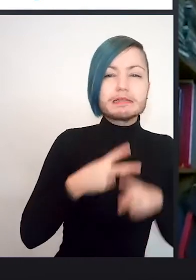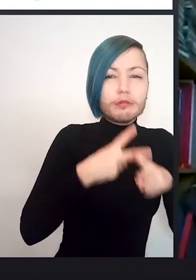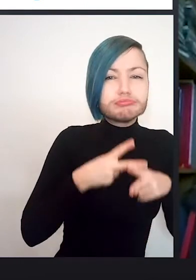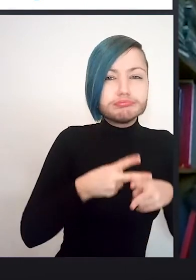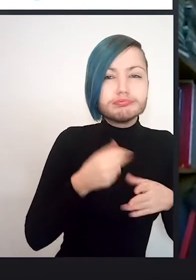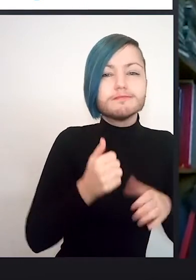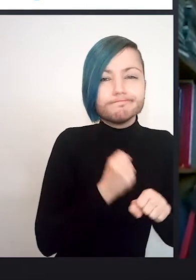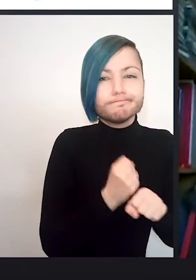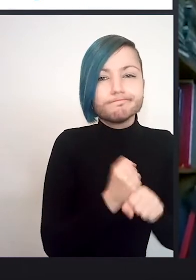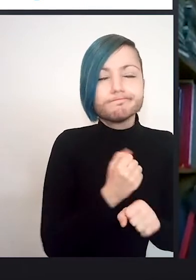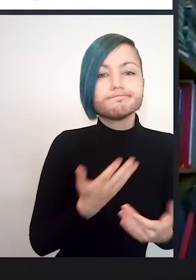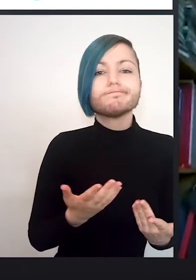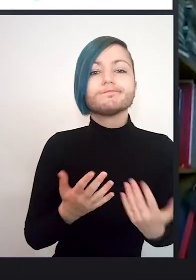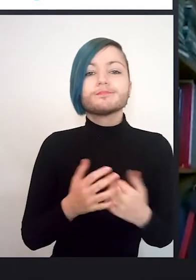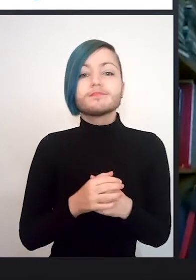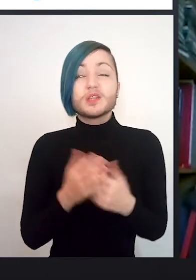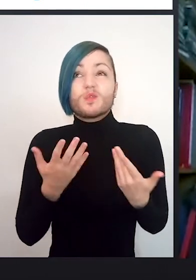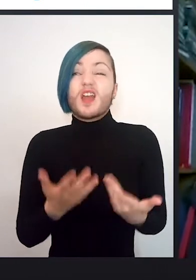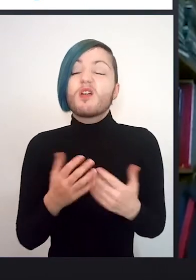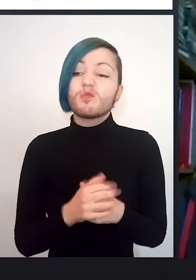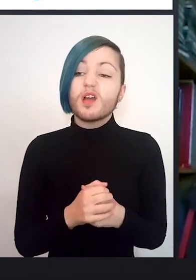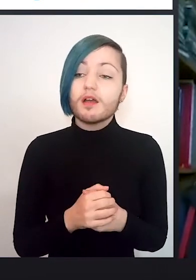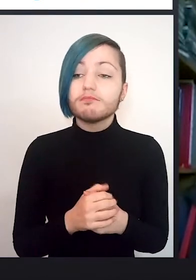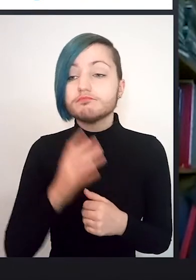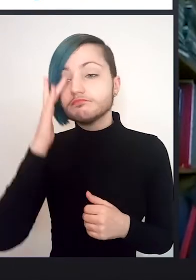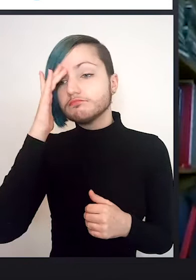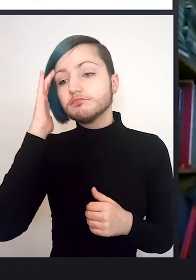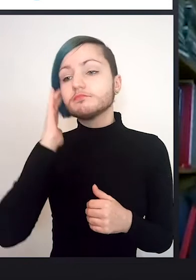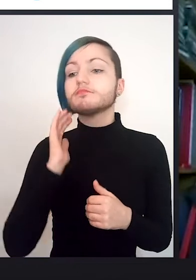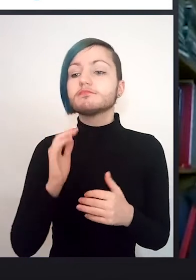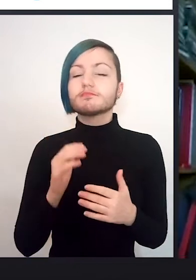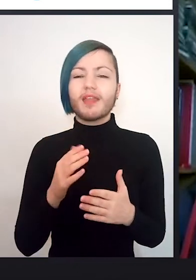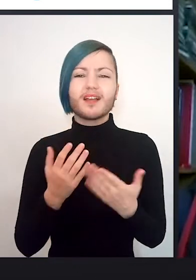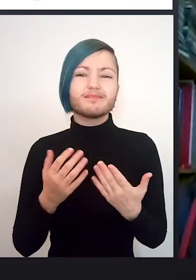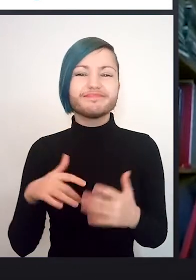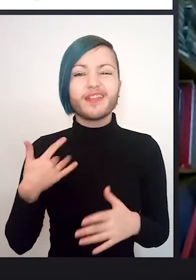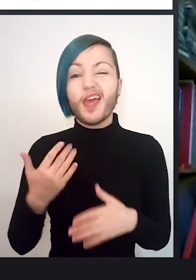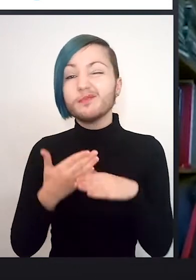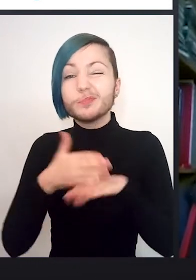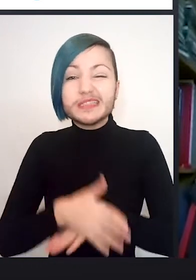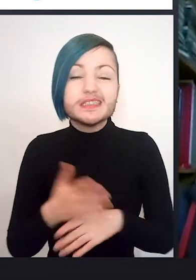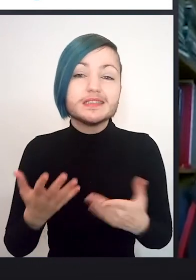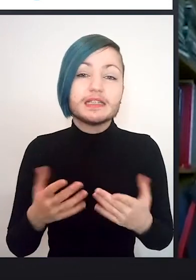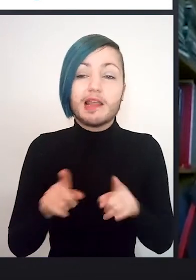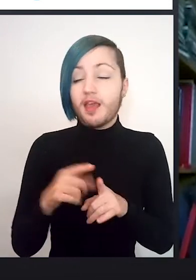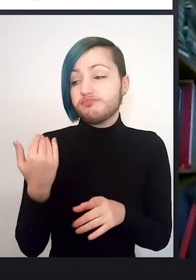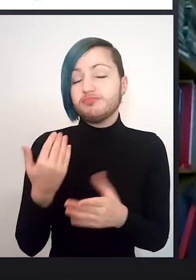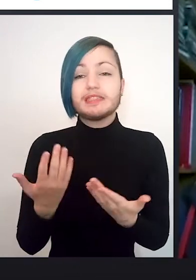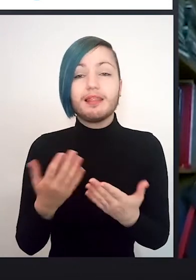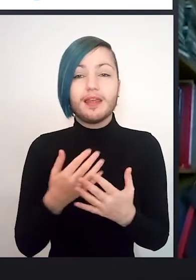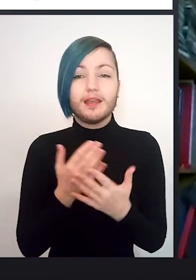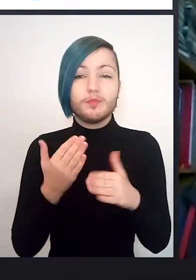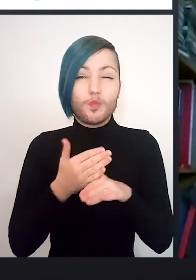And I probably do it... you know, when I'm really busy like recently with deadlines